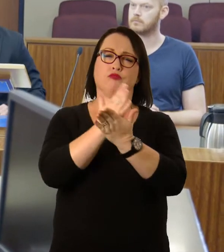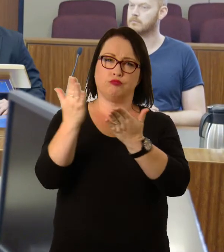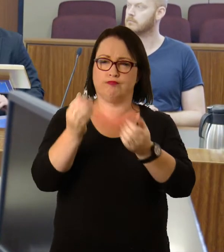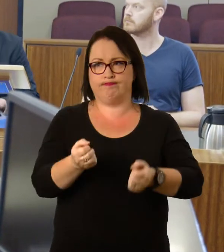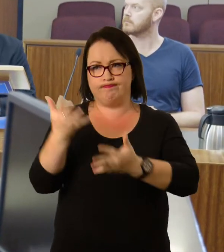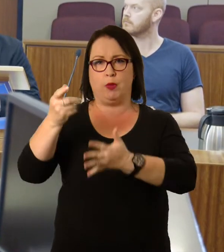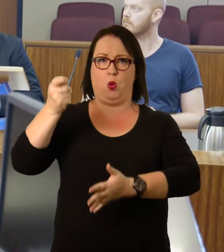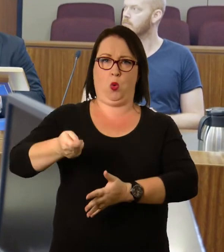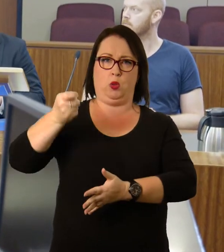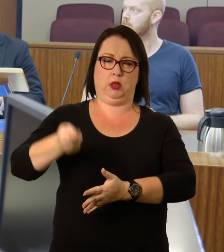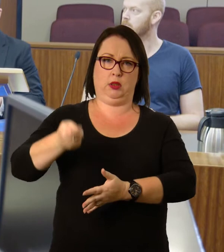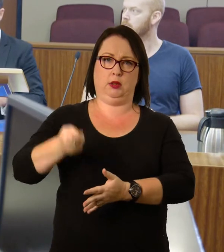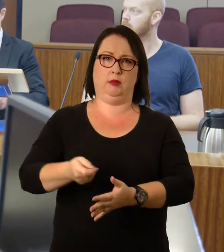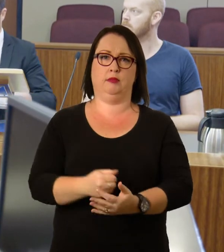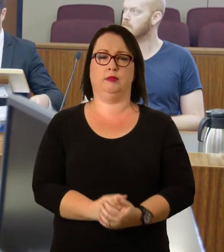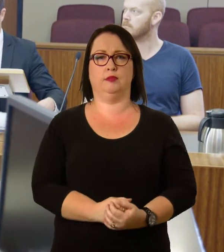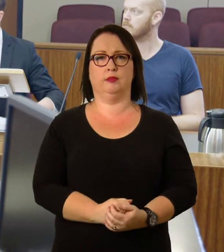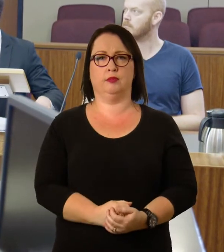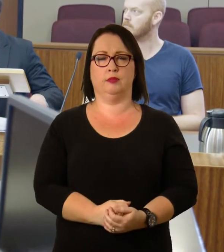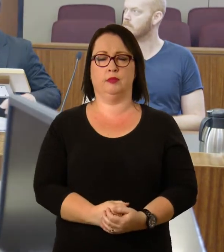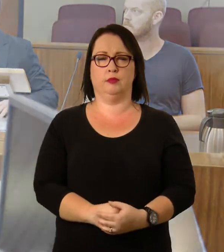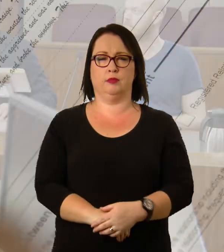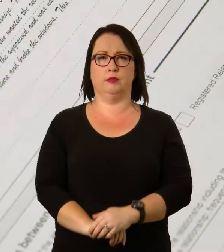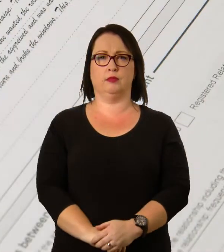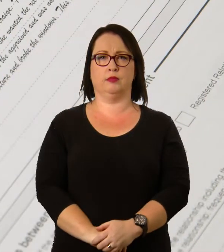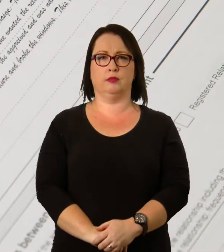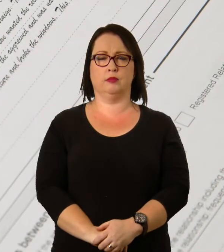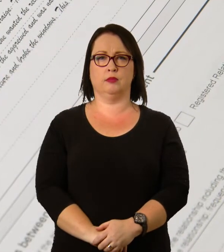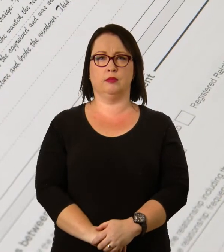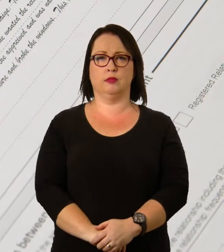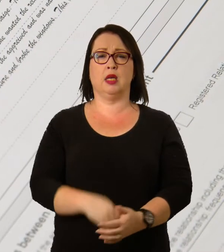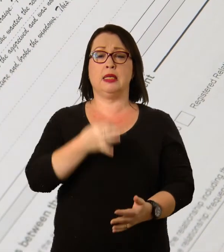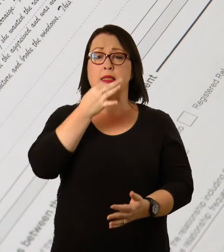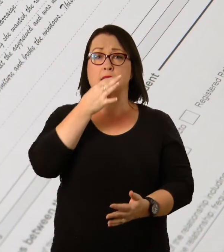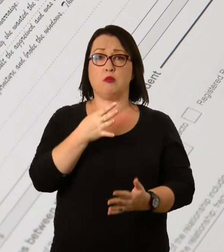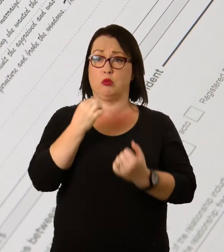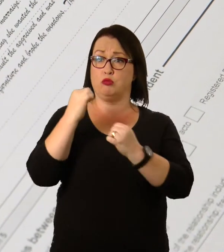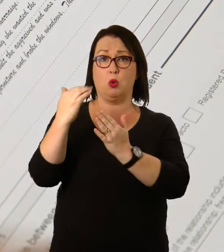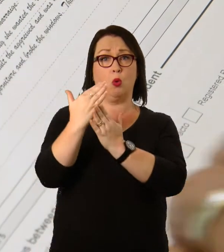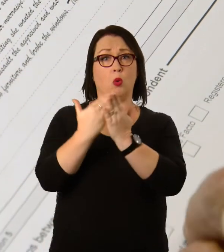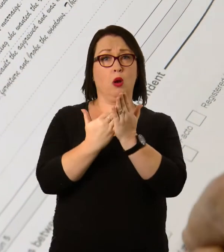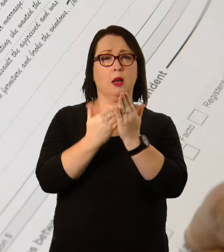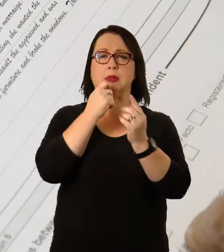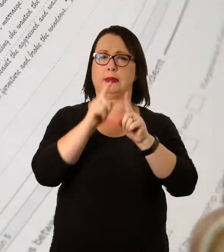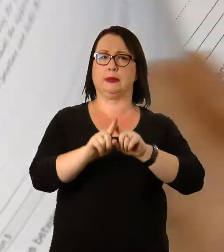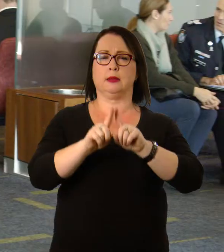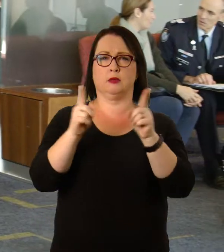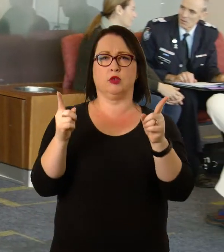to a court hearing. Temporary Protection Orders are different.